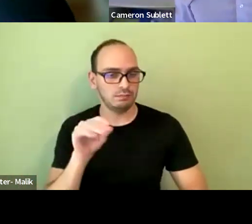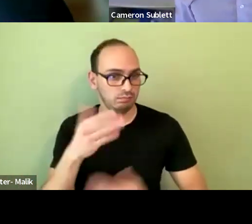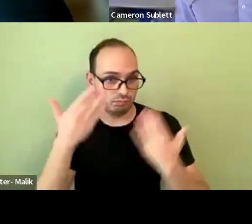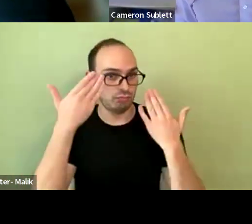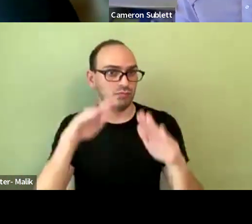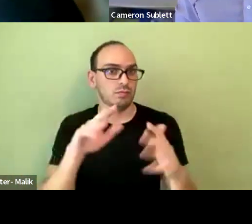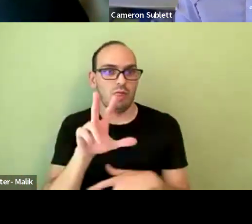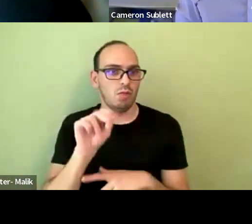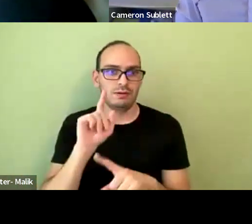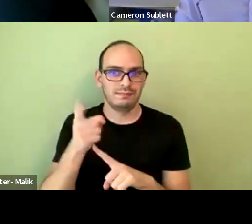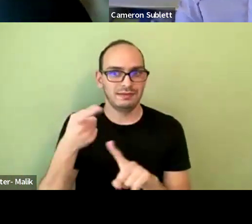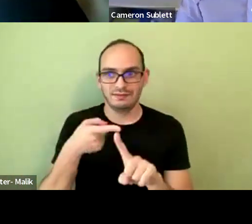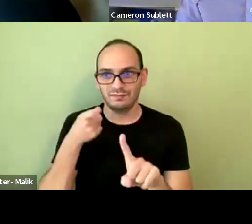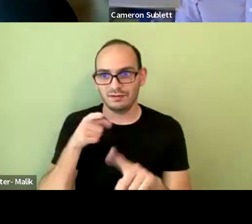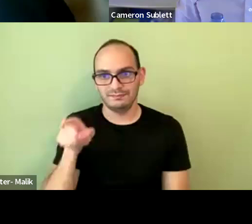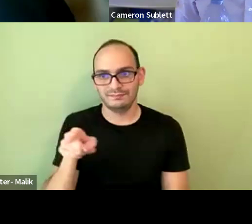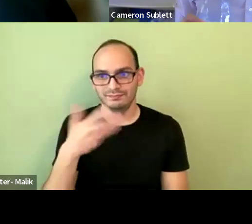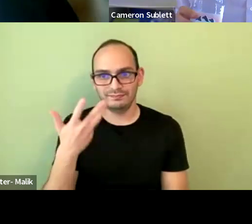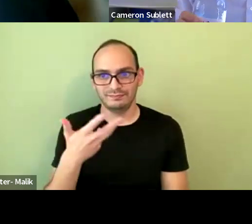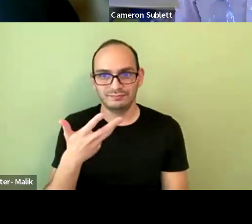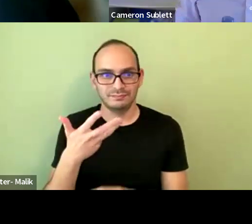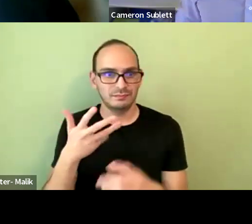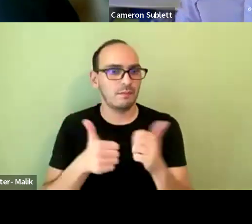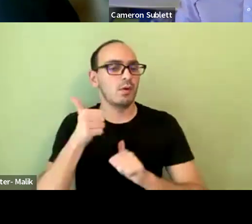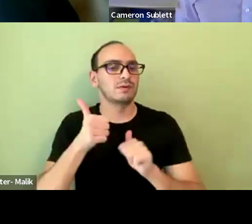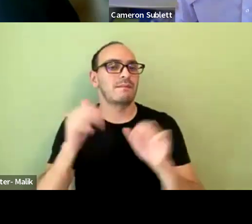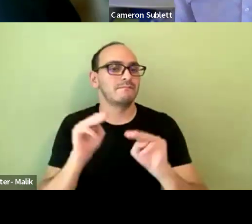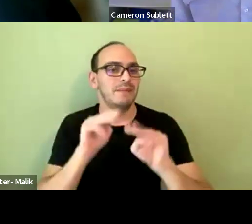30 minutes from the most magical place on earth.